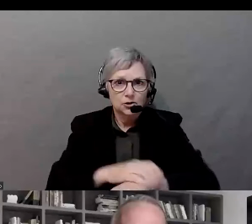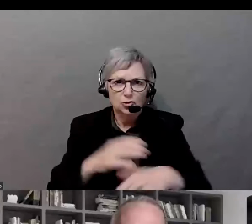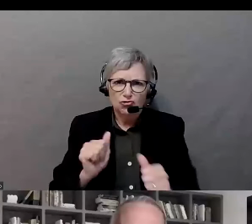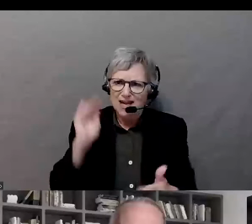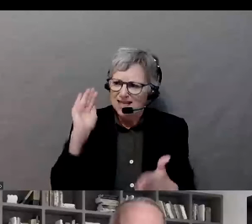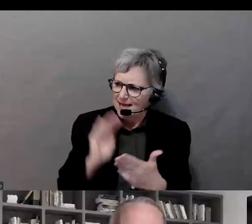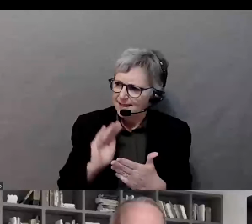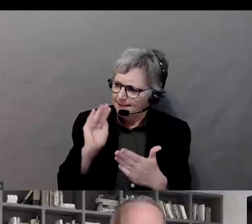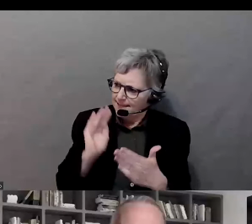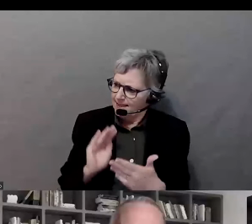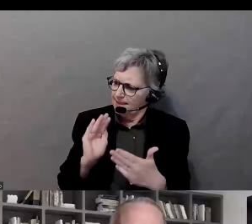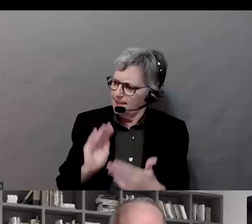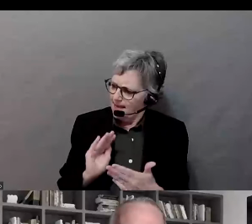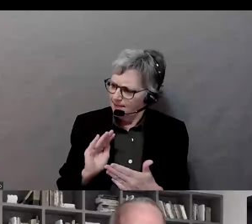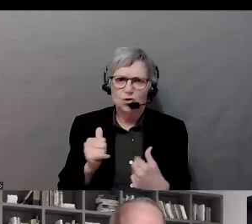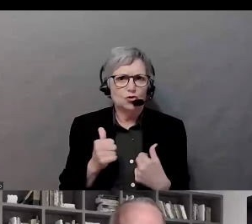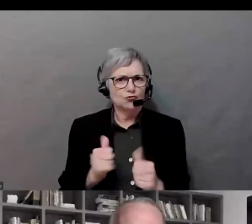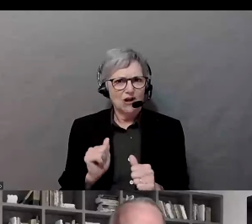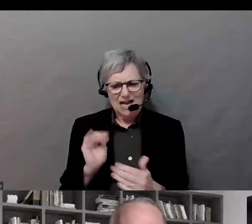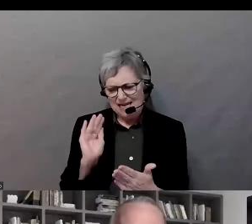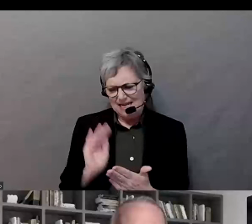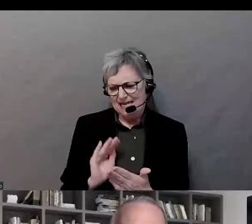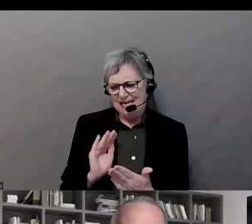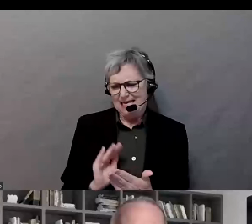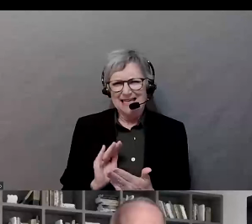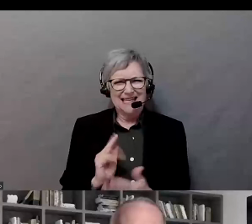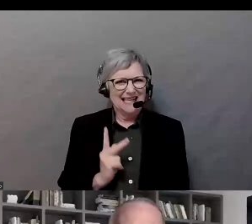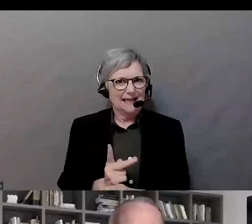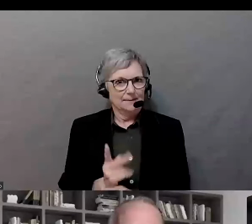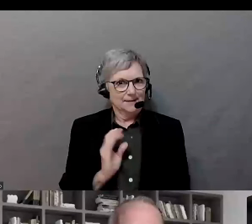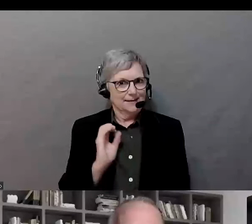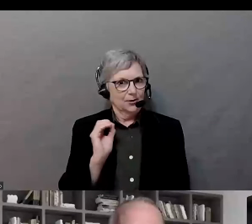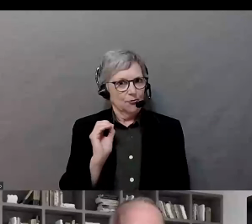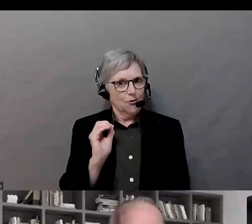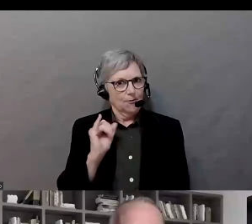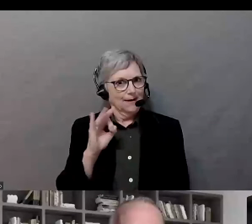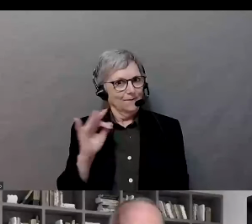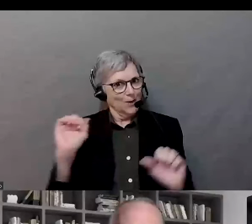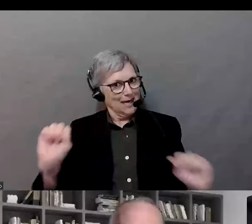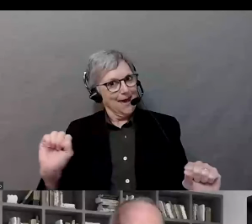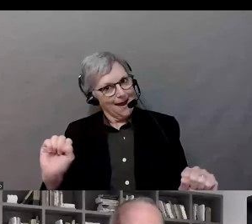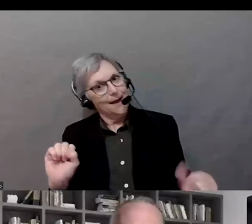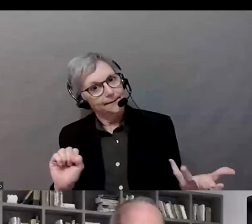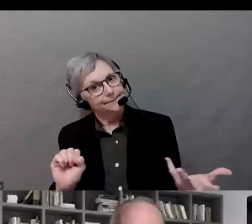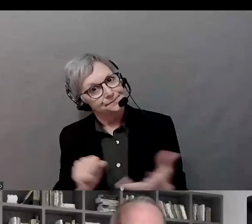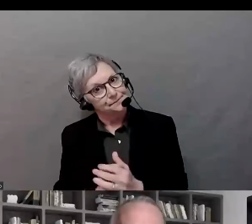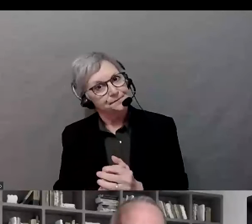THAT WE CAN DO TO BRING THAT NUMBER TO 0 OR AS CLOSE TO 0.